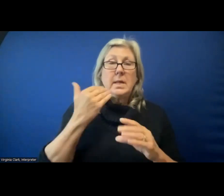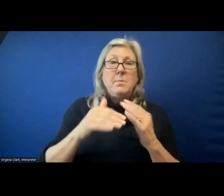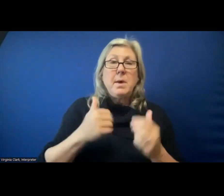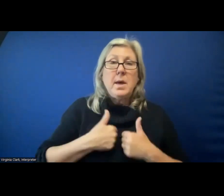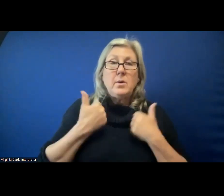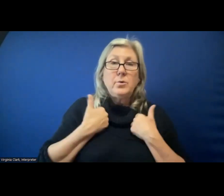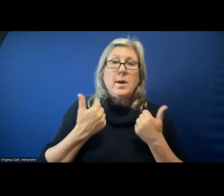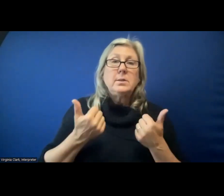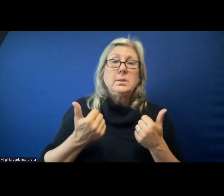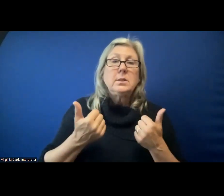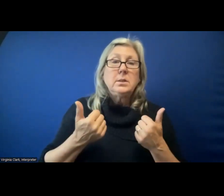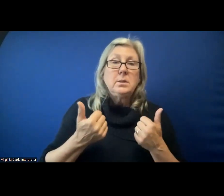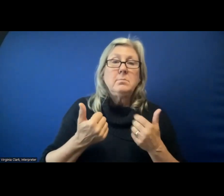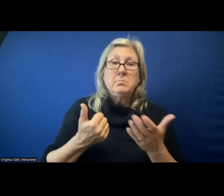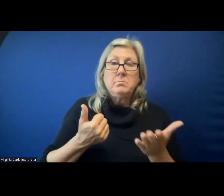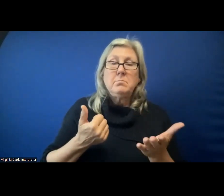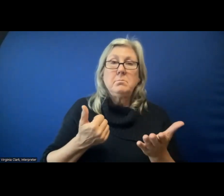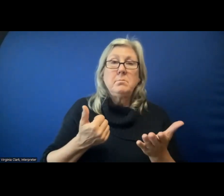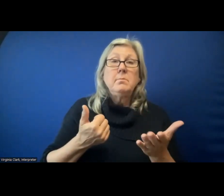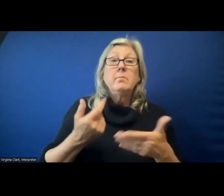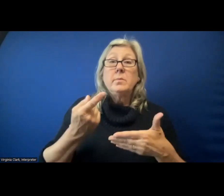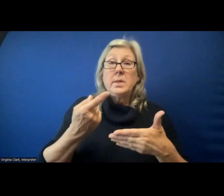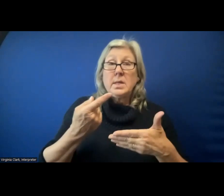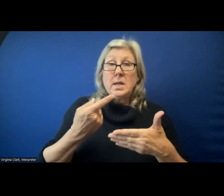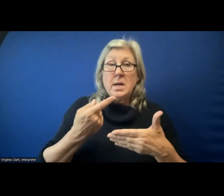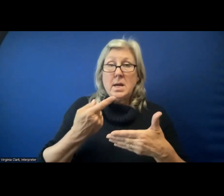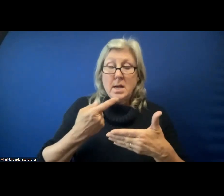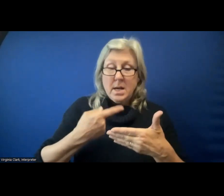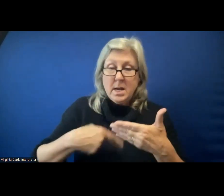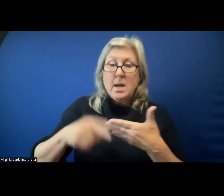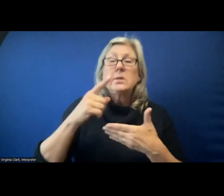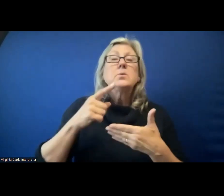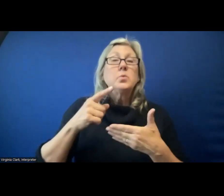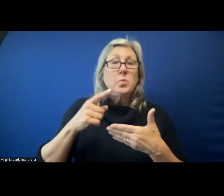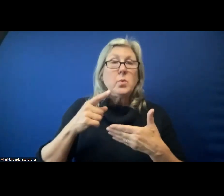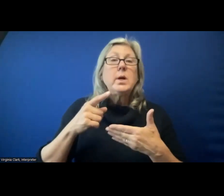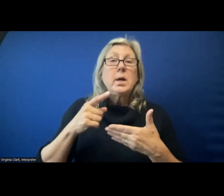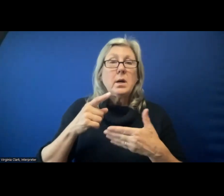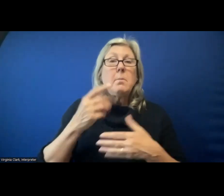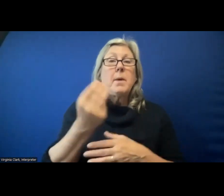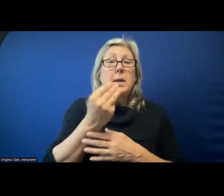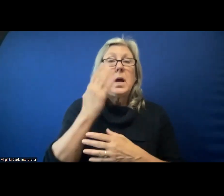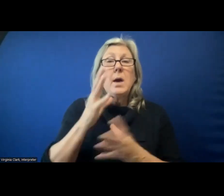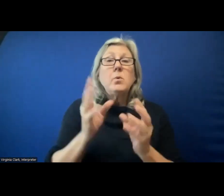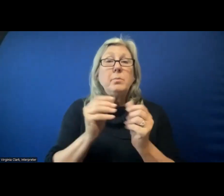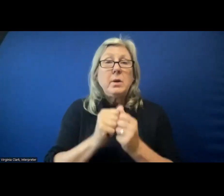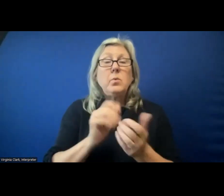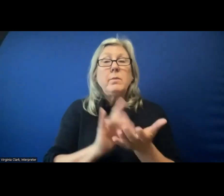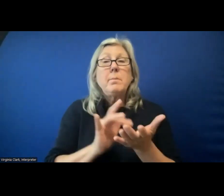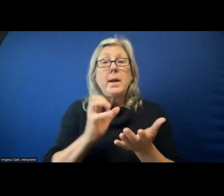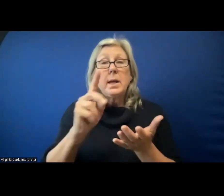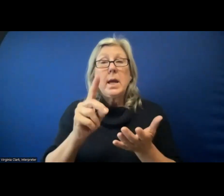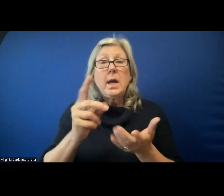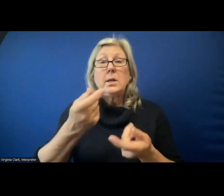meet next Monday with the Medicaid exchange advisory board. It is extremely important